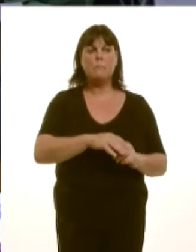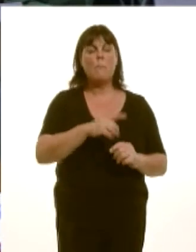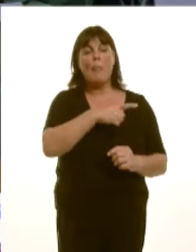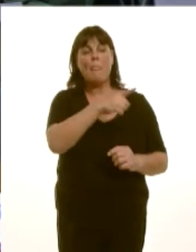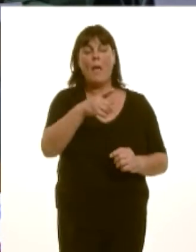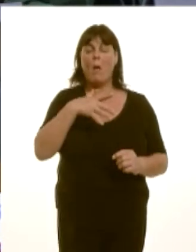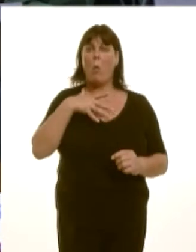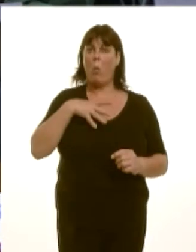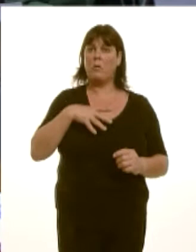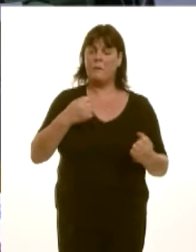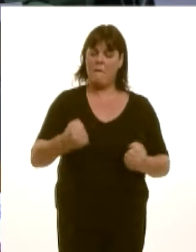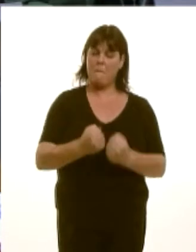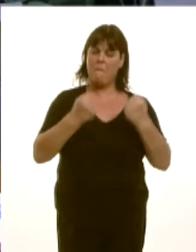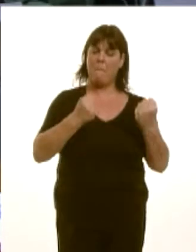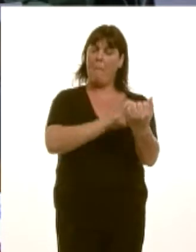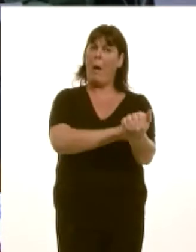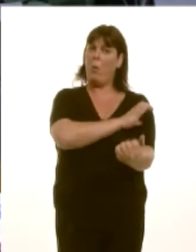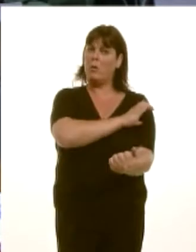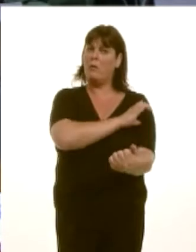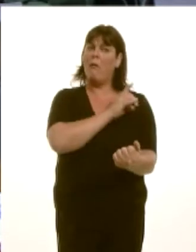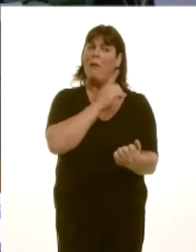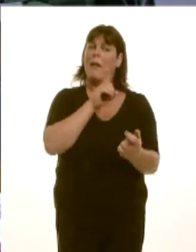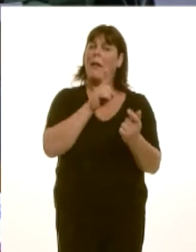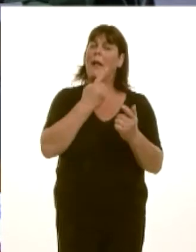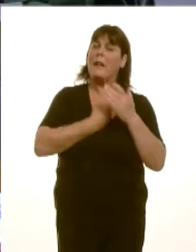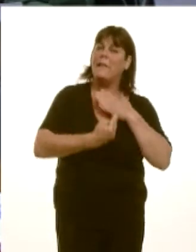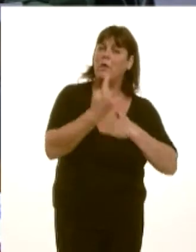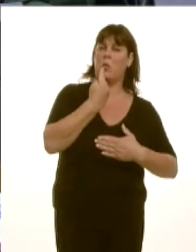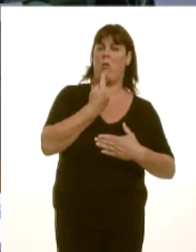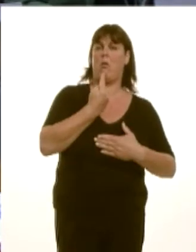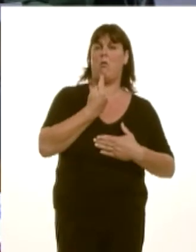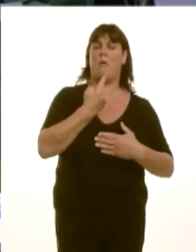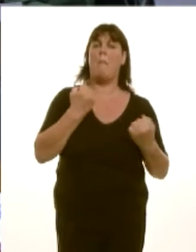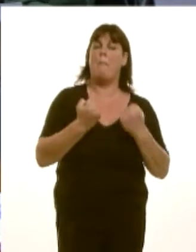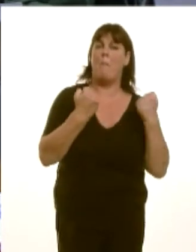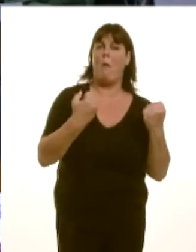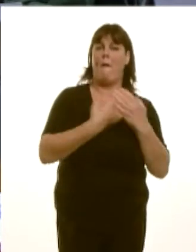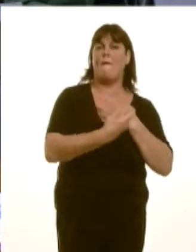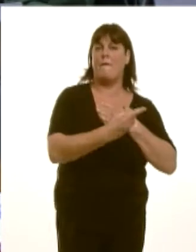voices strengthened as individuals; I think that that is where the focus has to be at this moment in time.